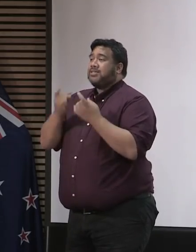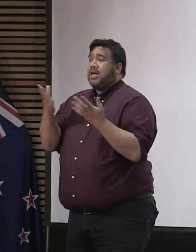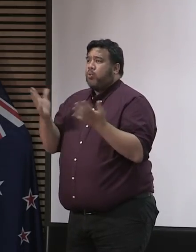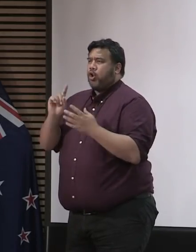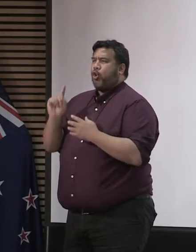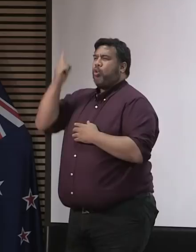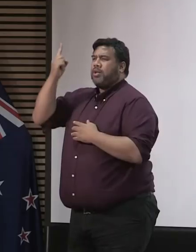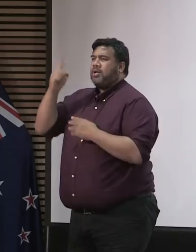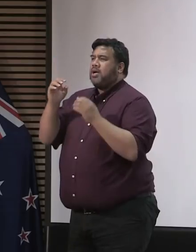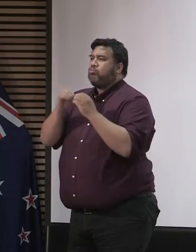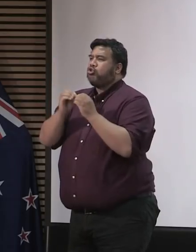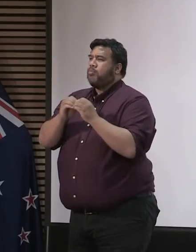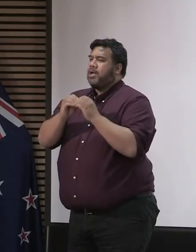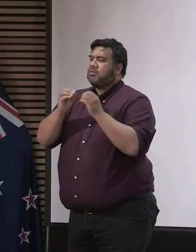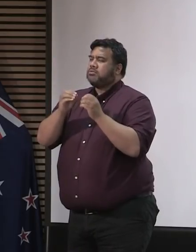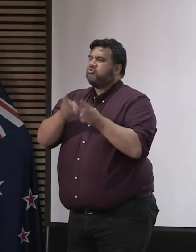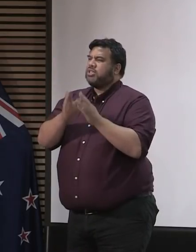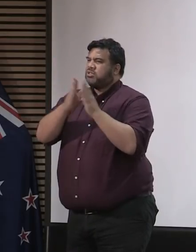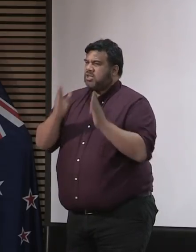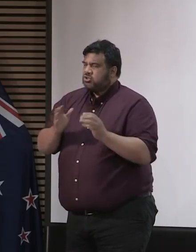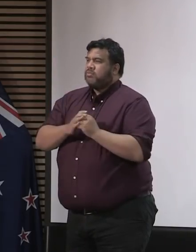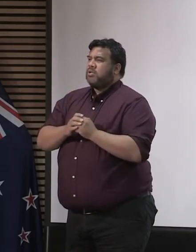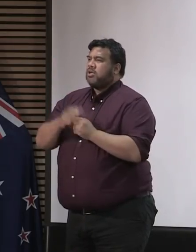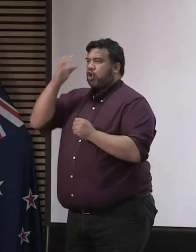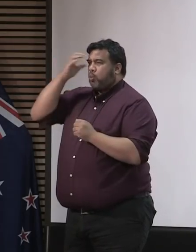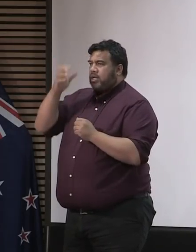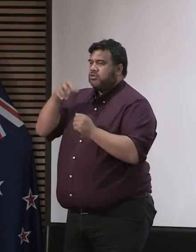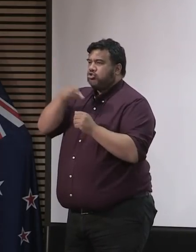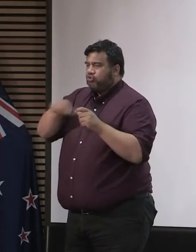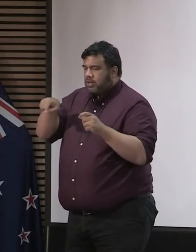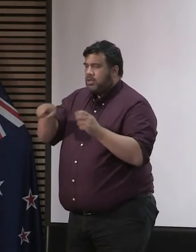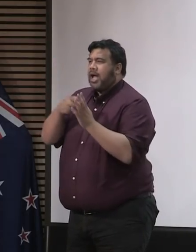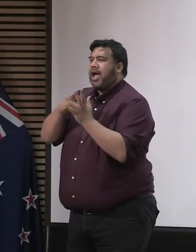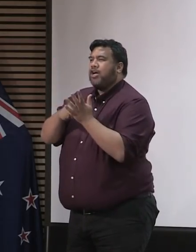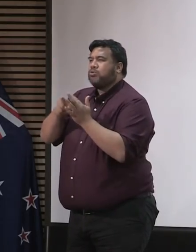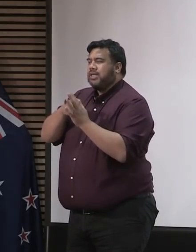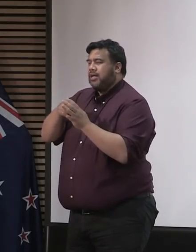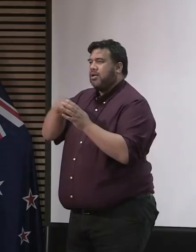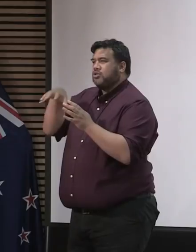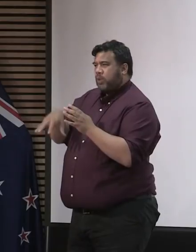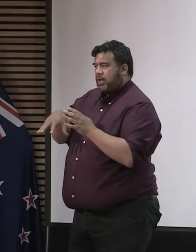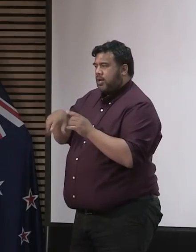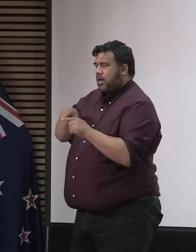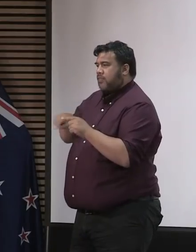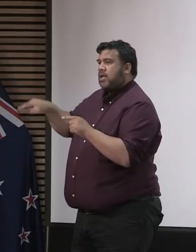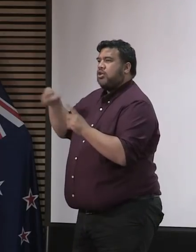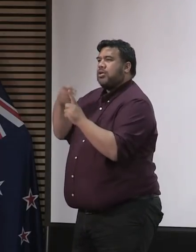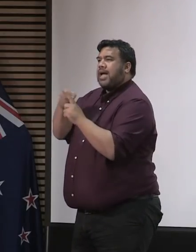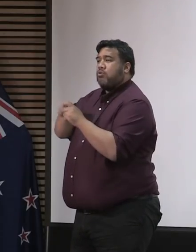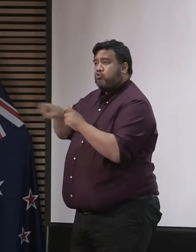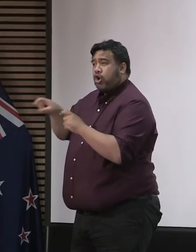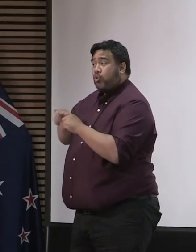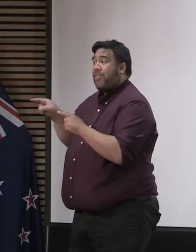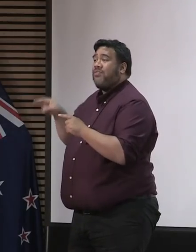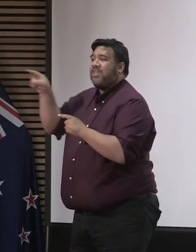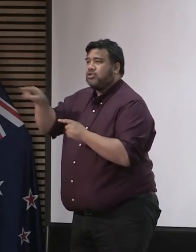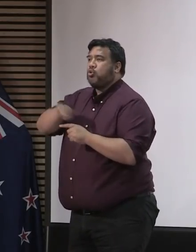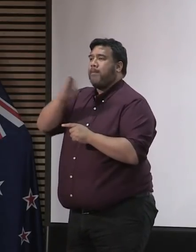Queen Street, Albert Street and Mt Eden and on the Southern line at Otahuhu.